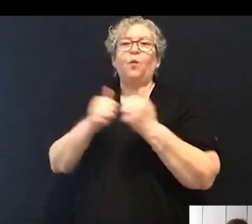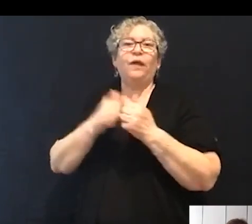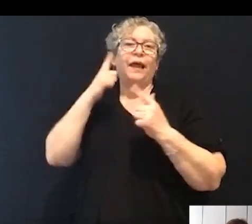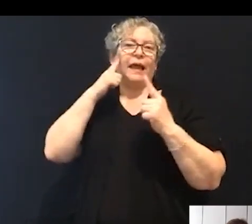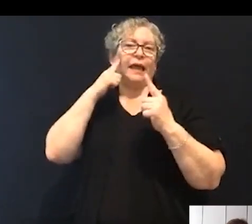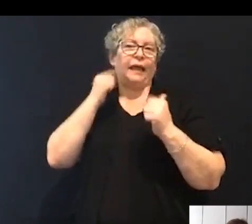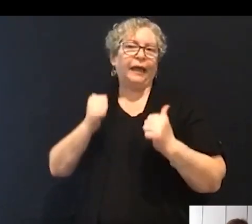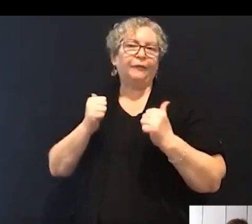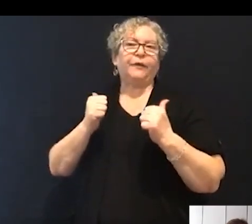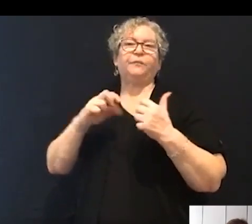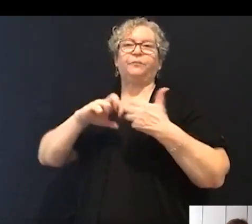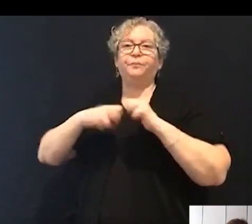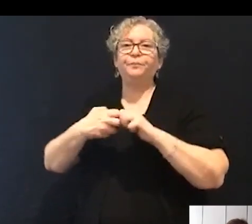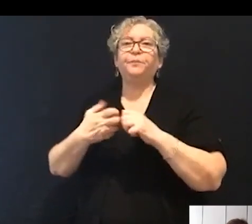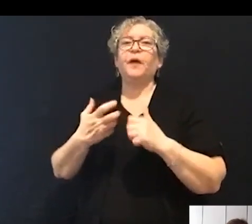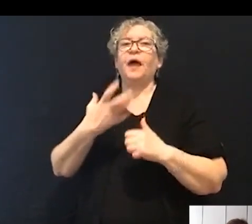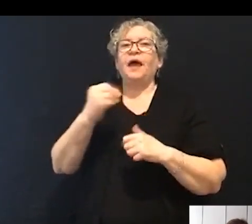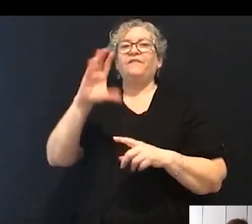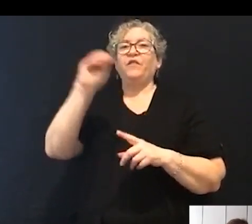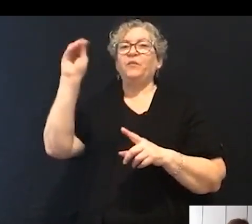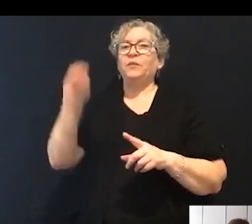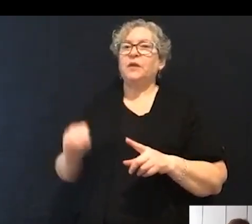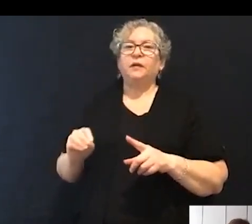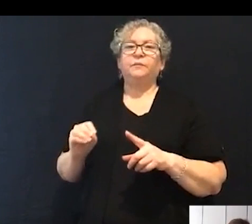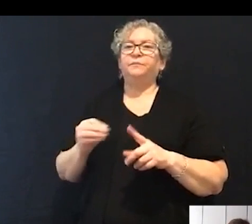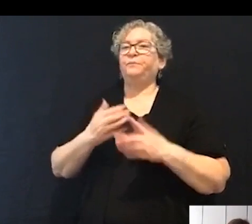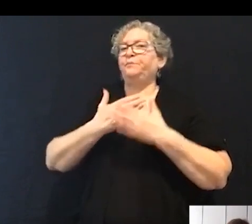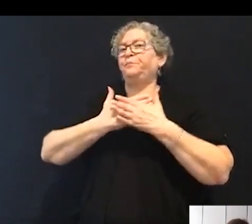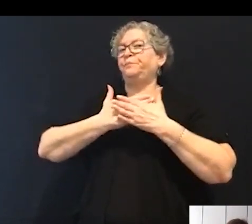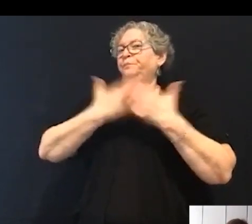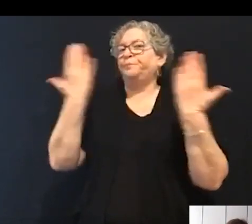And 50% didn't have hearing impairment.